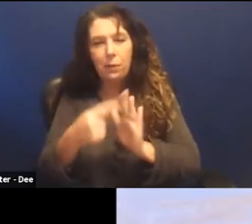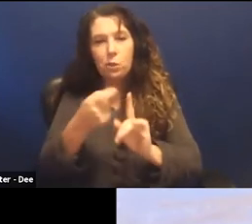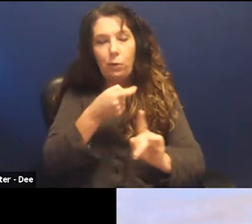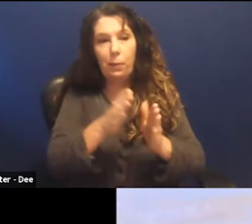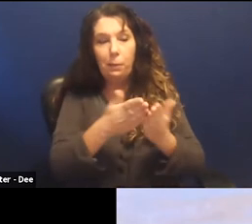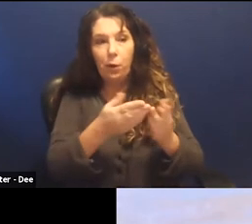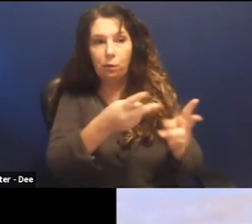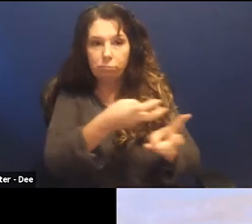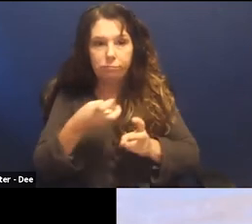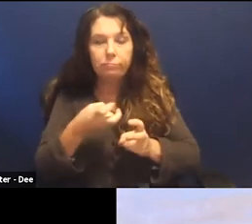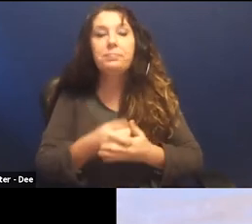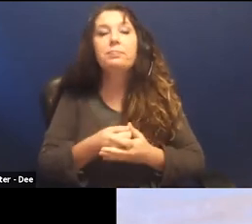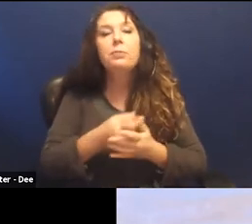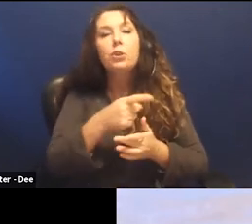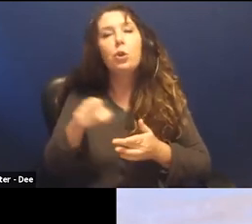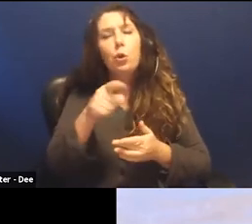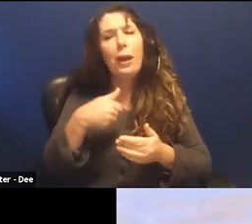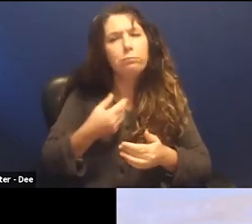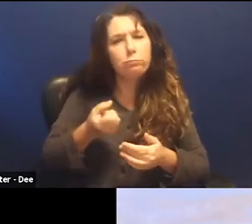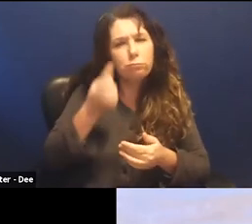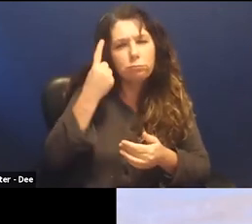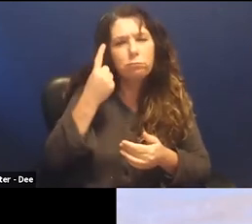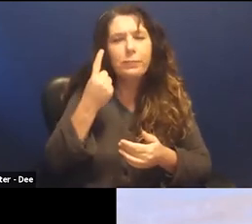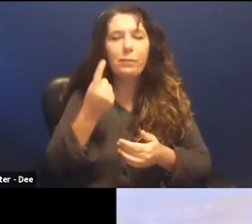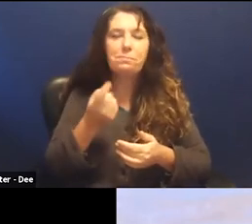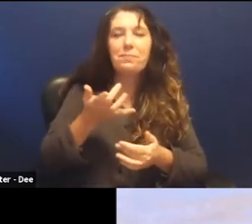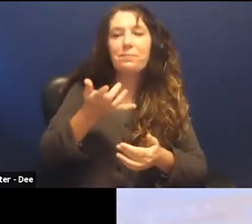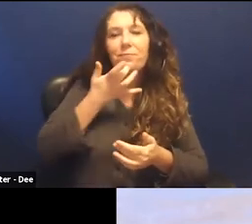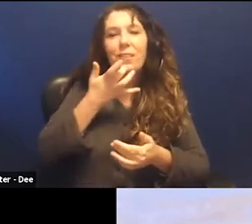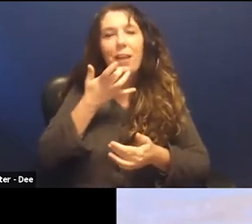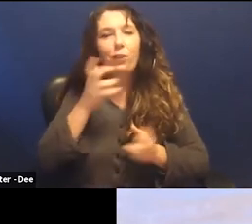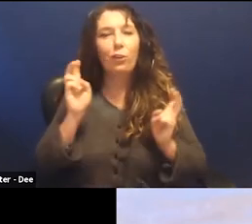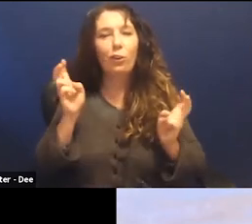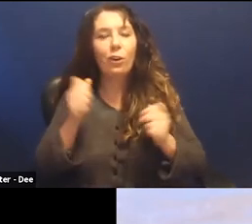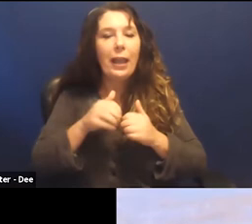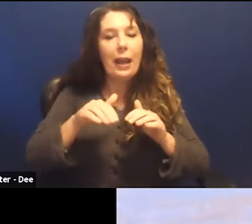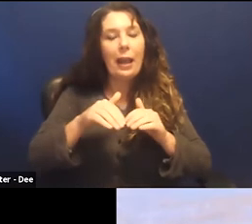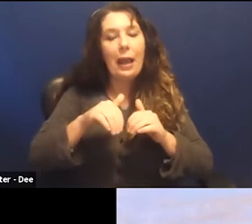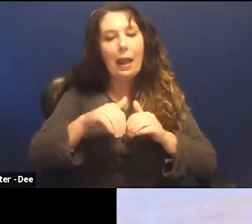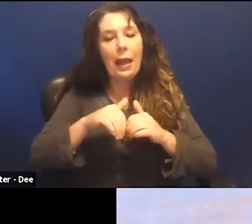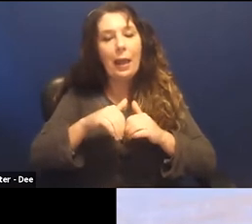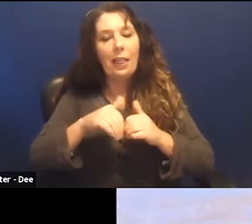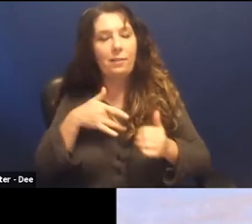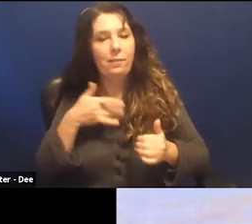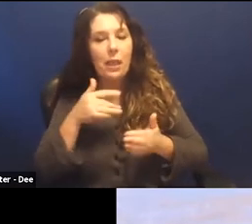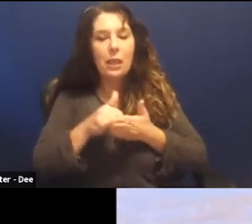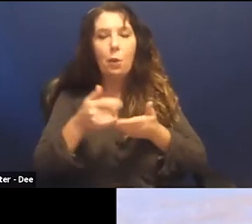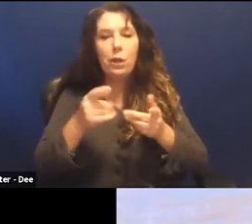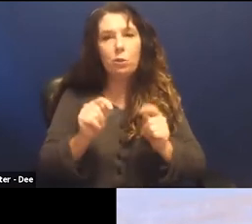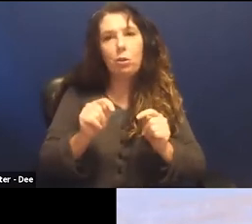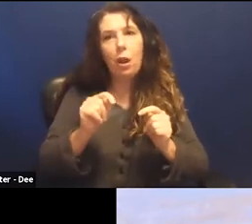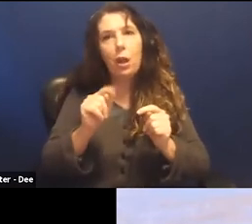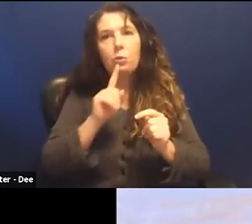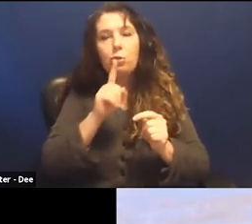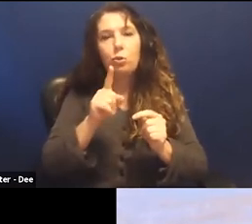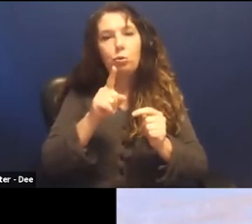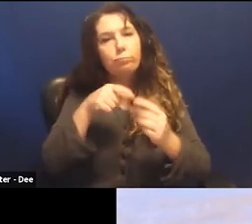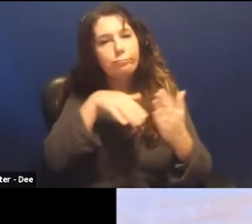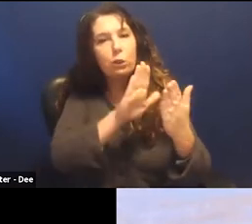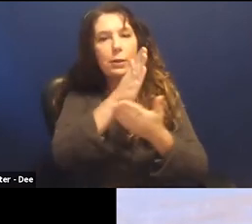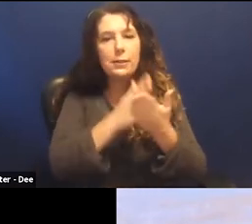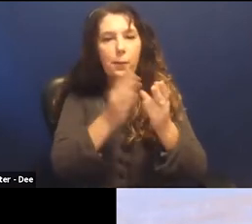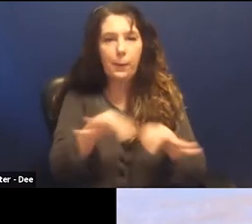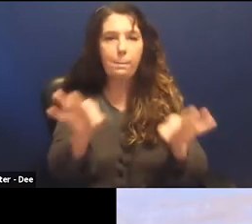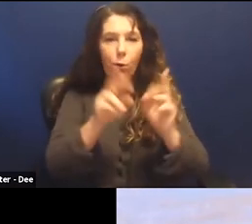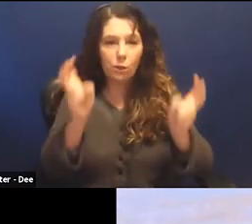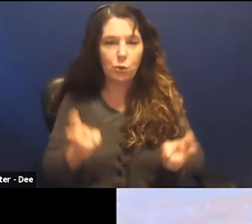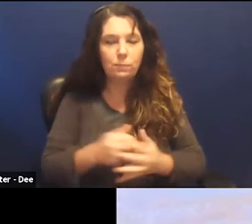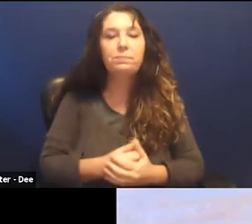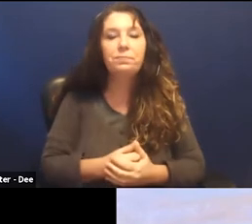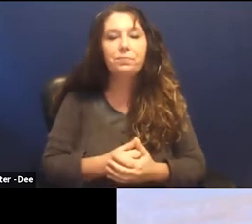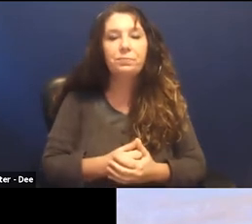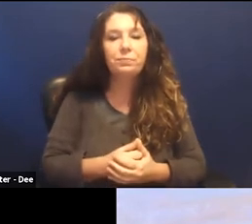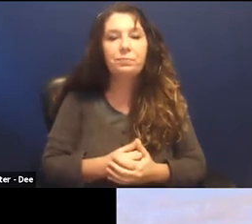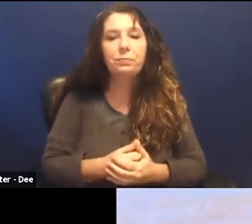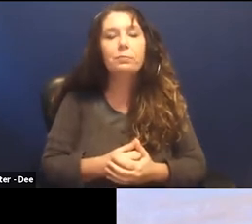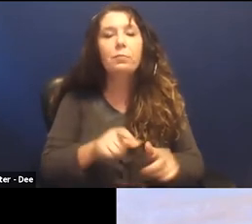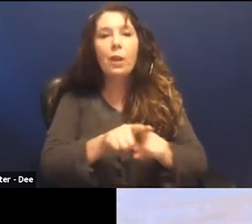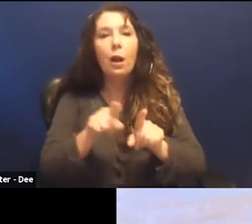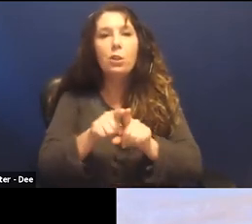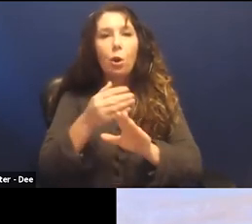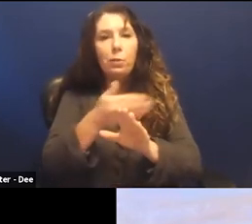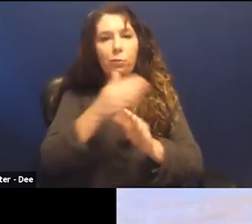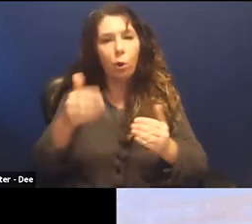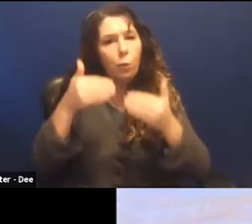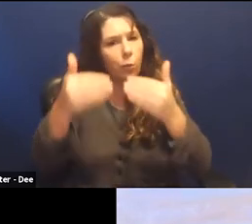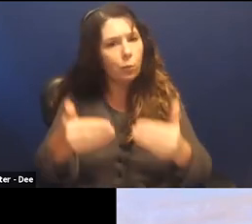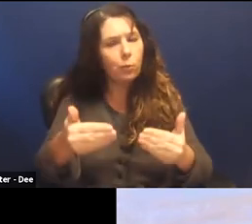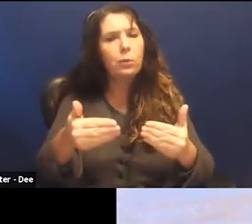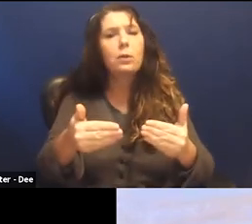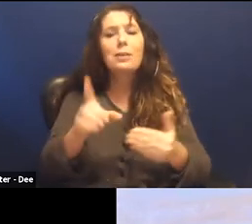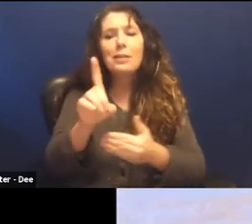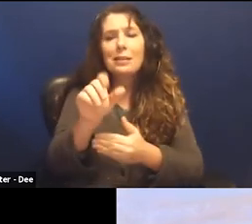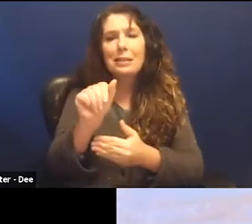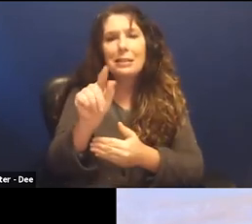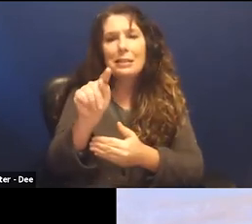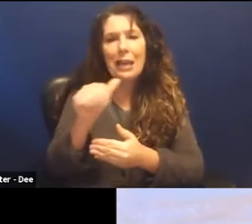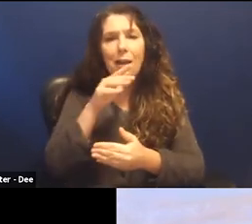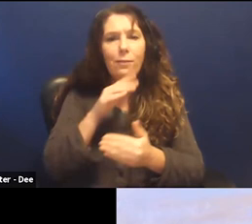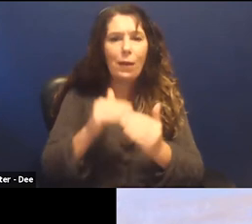To give you a sense of the flavor and the way and the tone, in which we try to adjust some of these issues. And so I think the one last thing to note before we dive in, is that data feminism is an open access book.